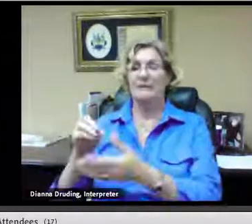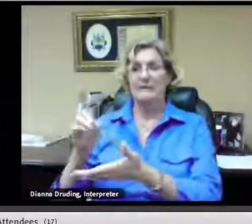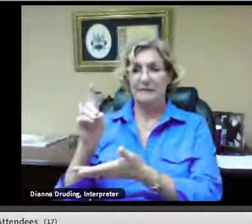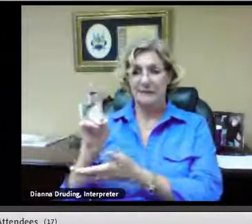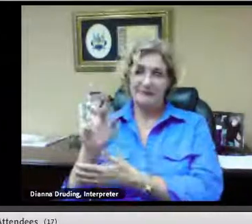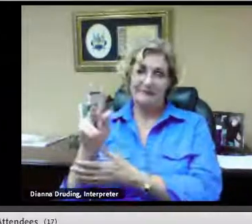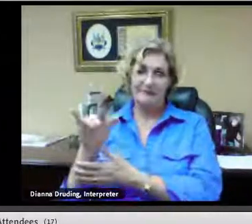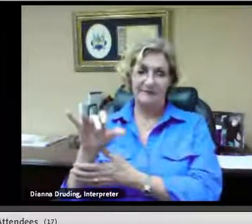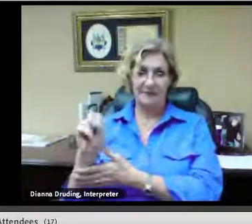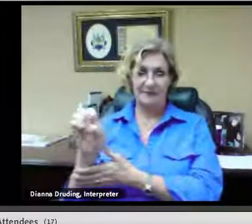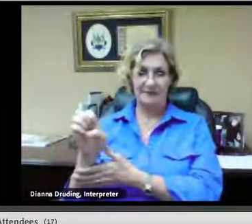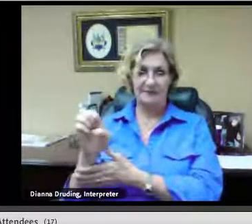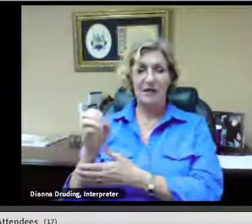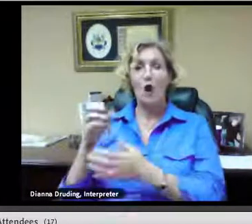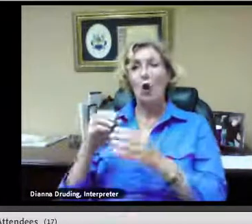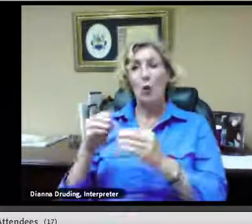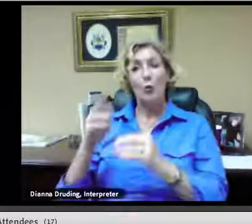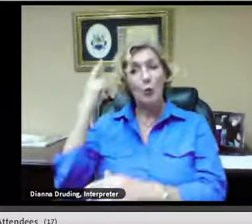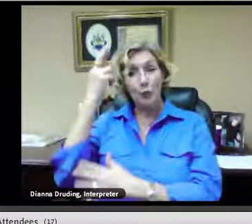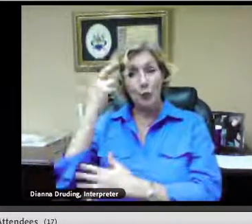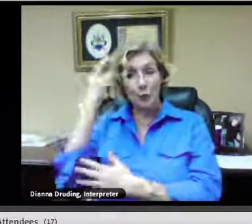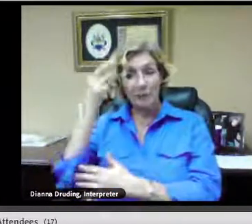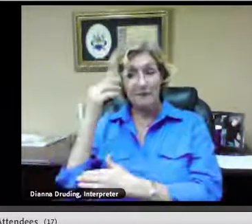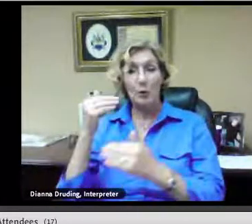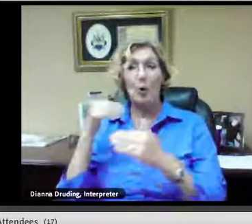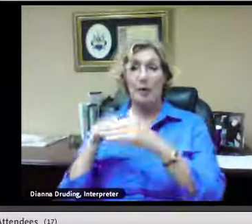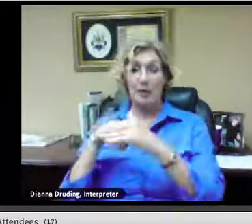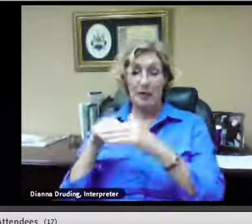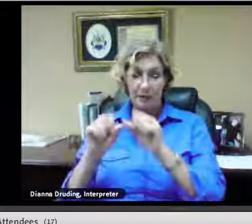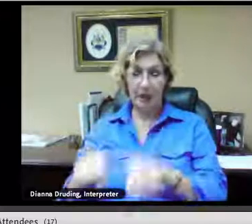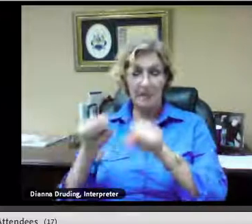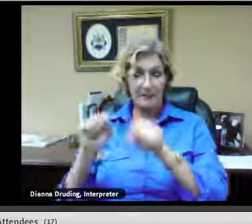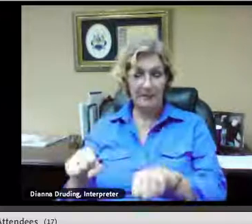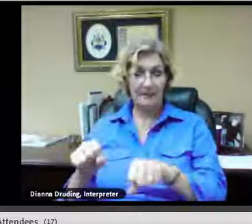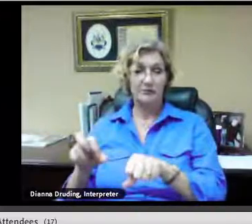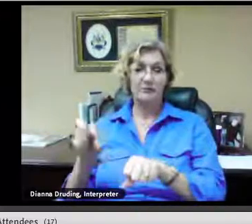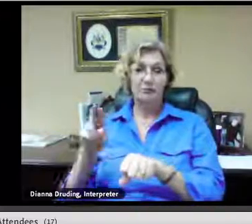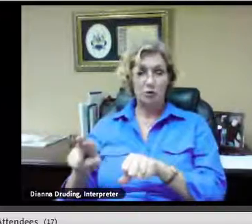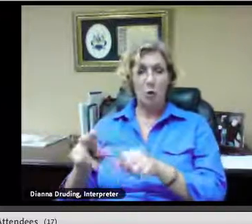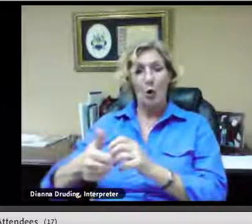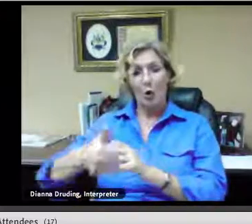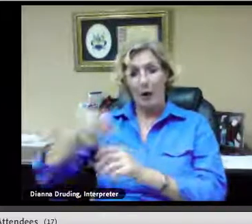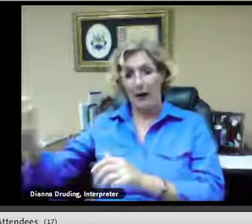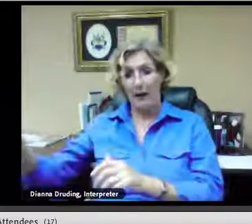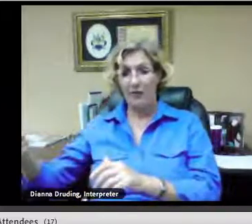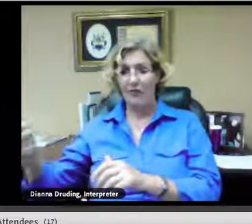So it's really a broad definition of, you know, what constitutes a disability and, really,